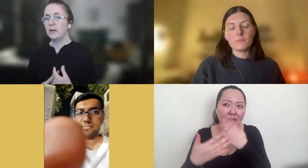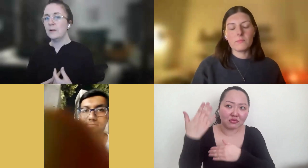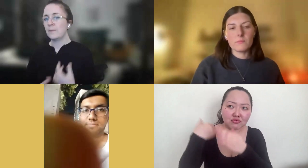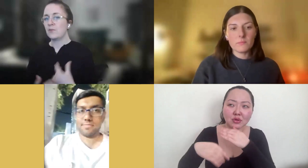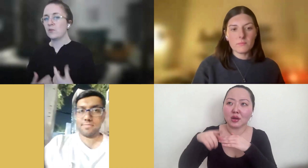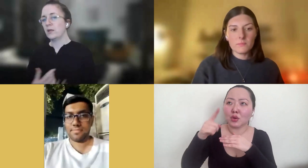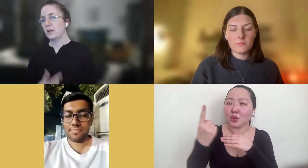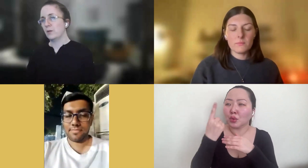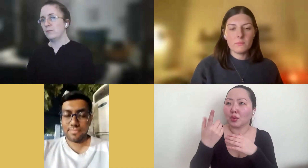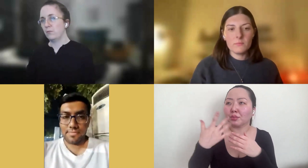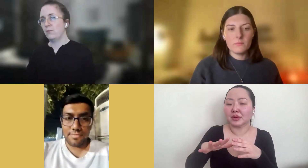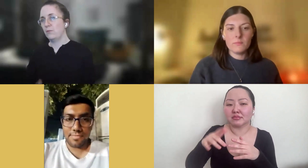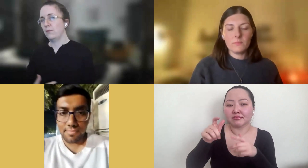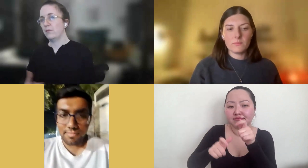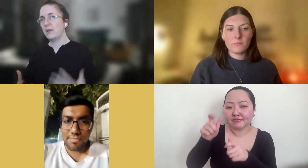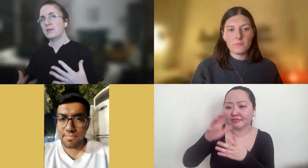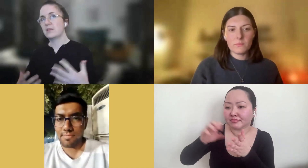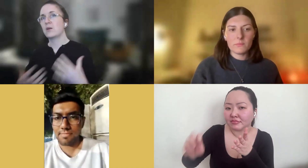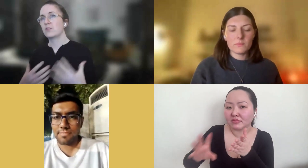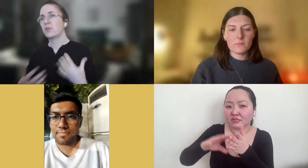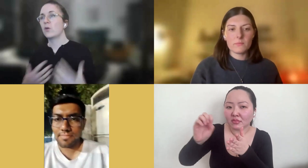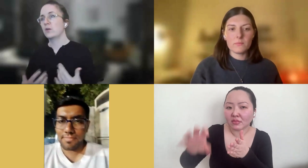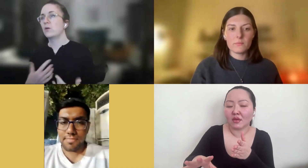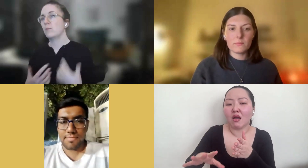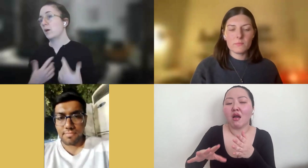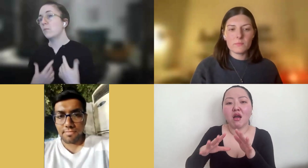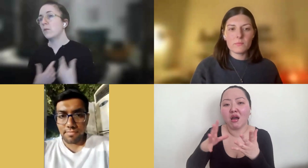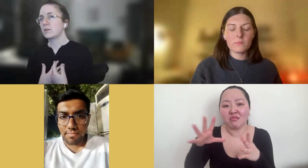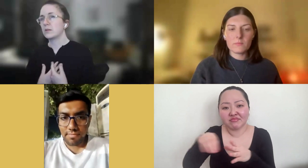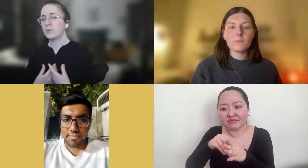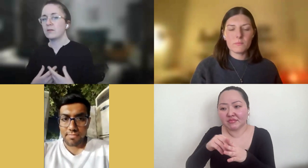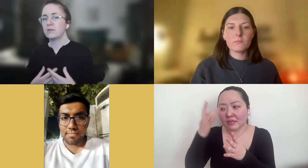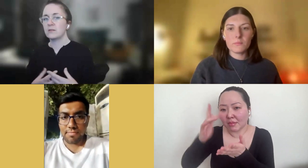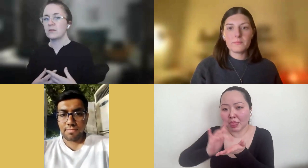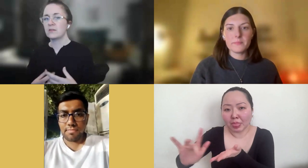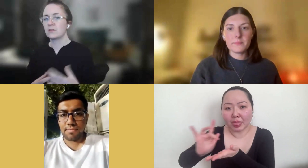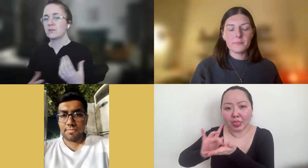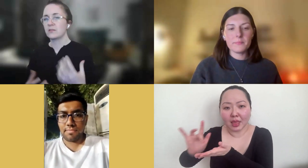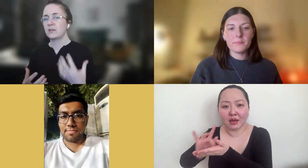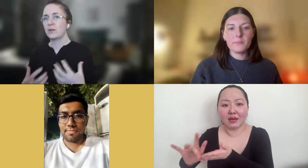And this has really come - it is hard not to think about my own personal experience, thinking about